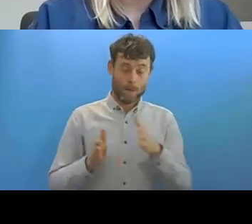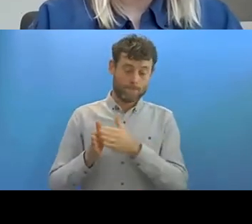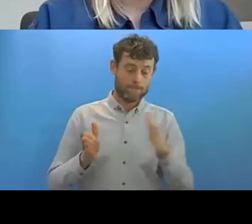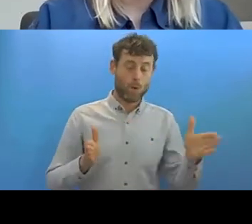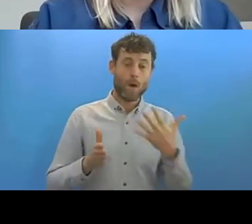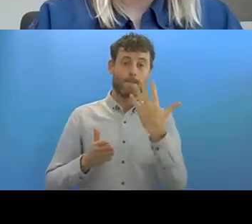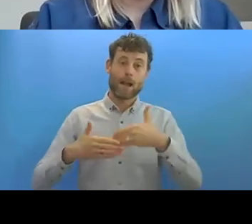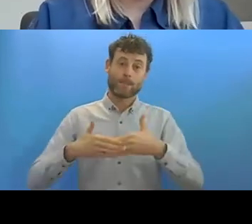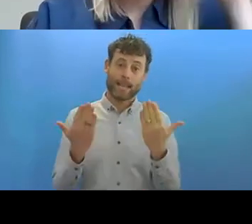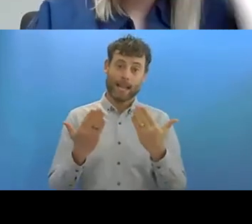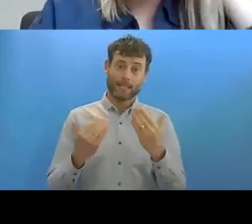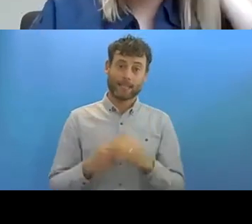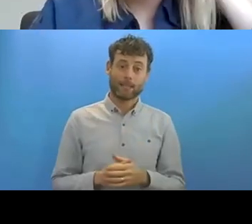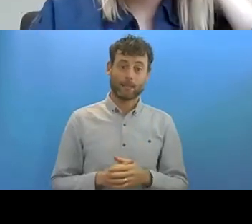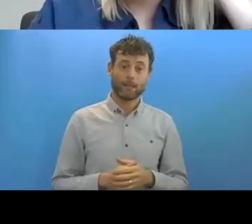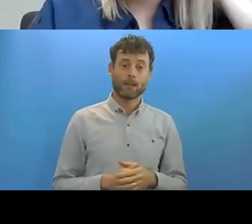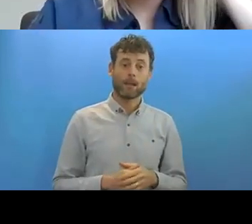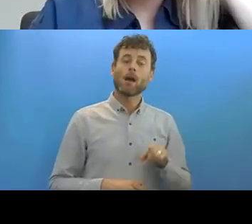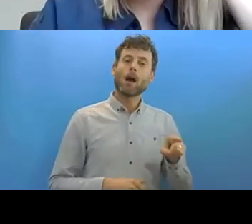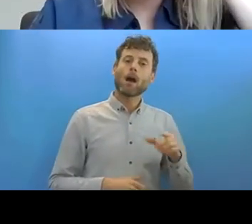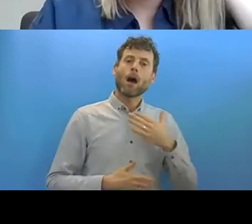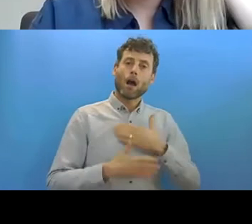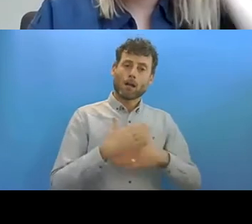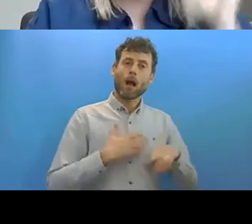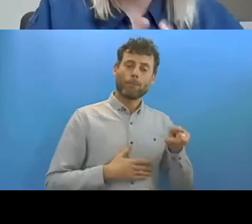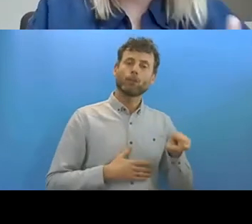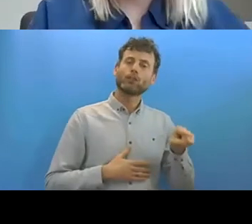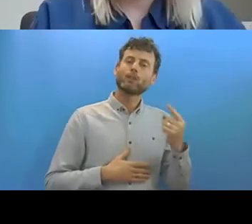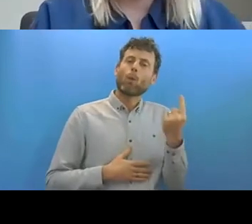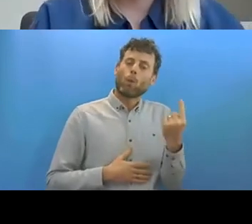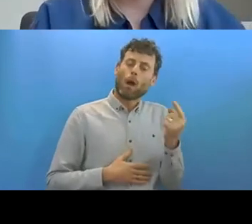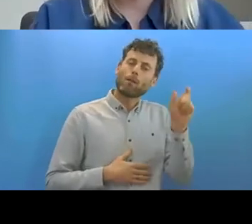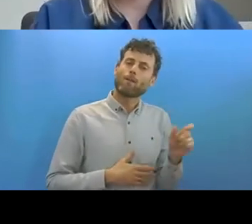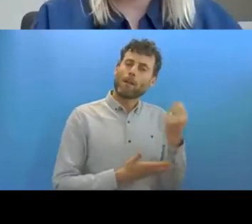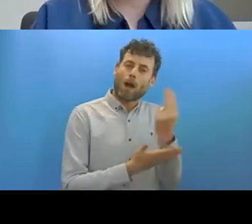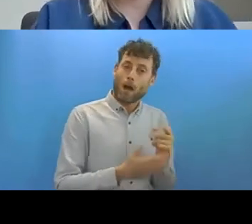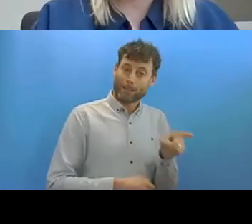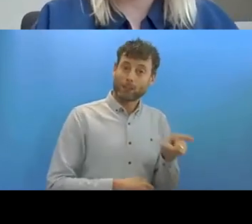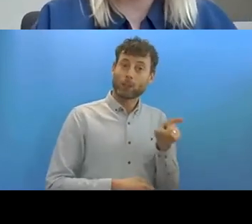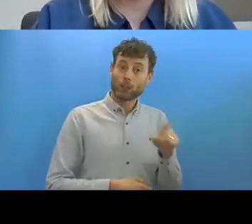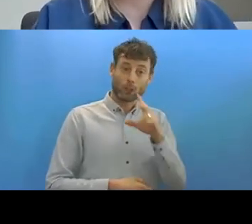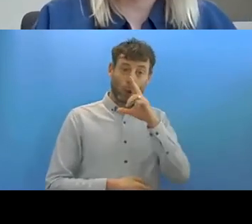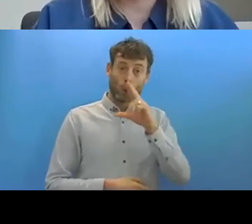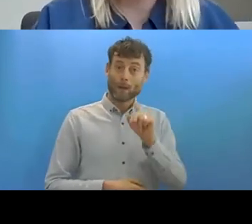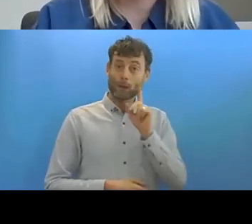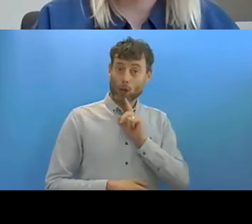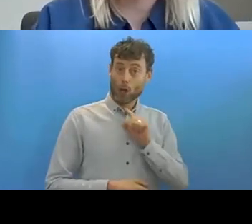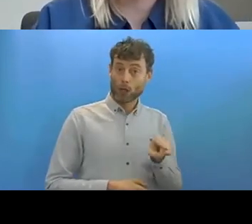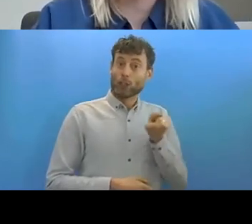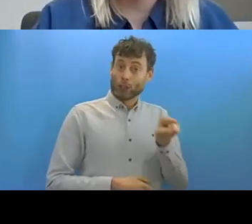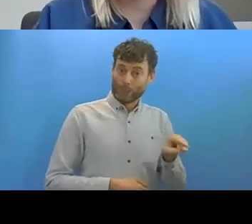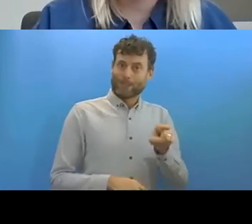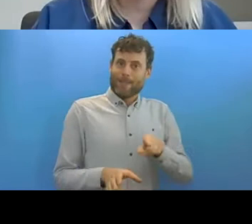that was always going to be a live performance, it's now a digital storytelling website and that is available for the whole five days and by developing that, Carmen is one of the